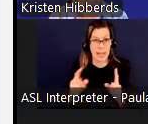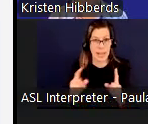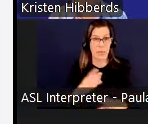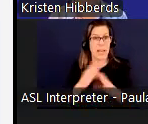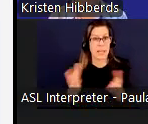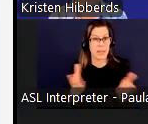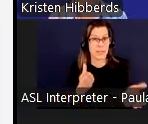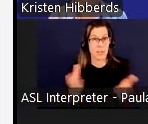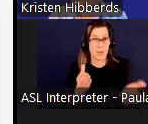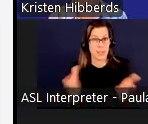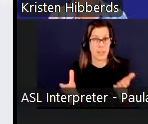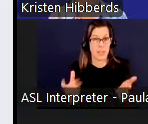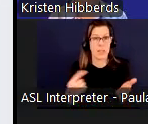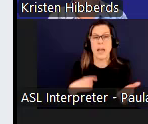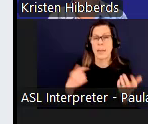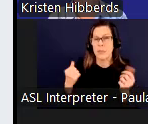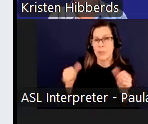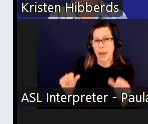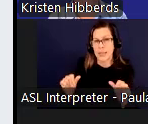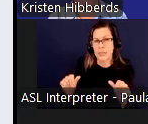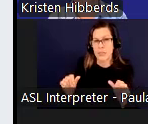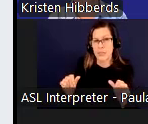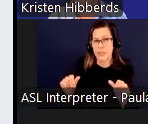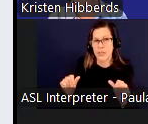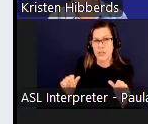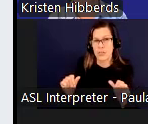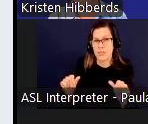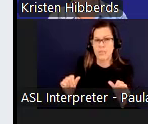And I just, I'm just trying to wrap my head around this.